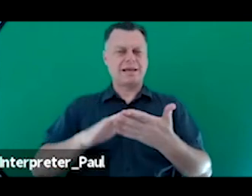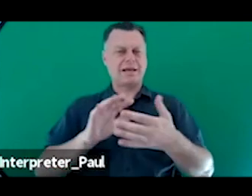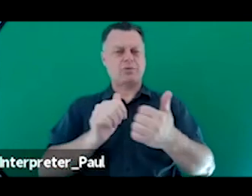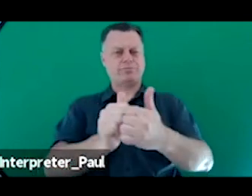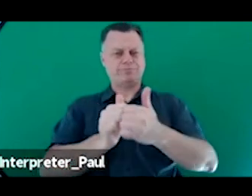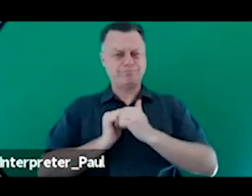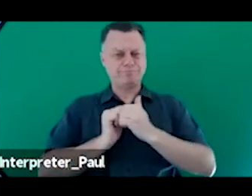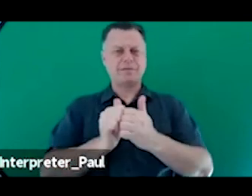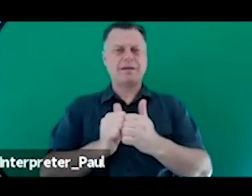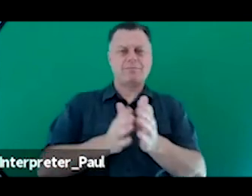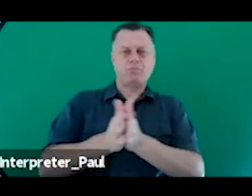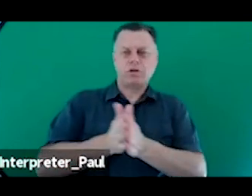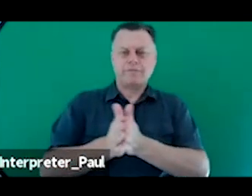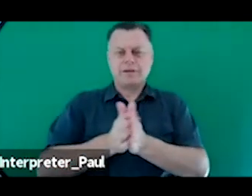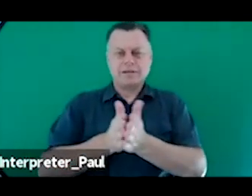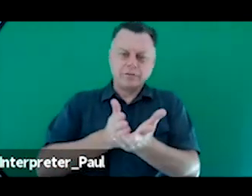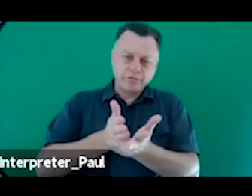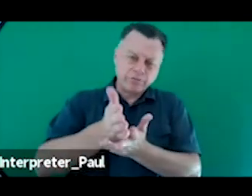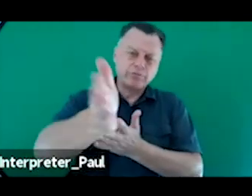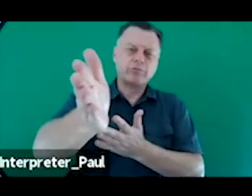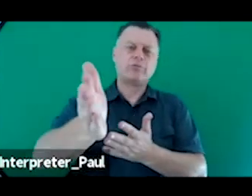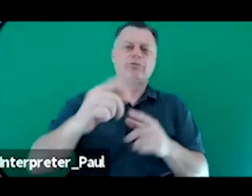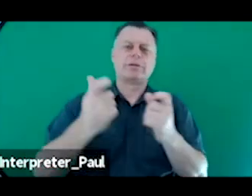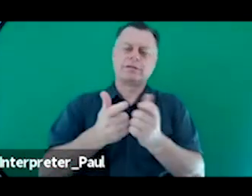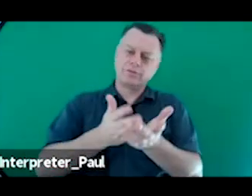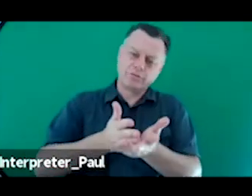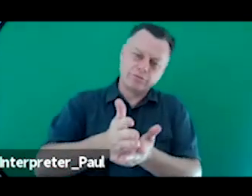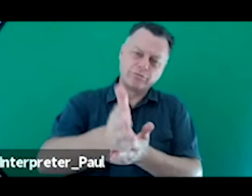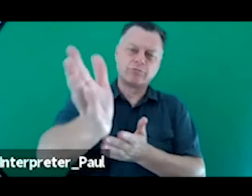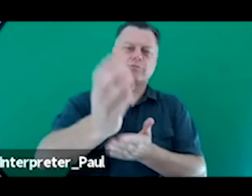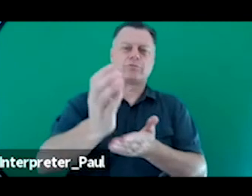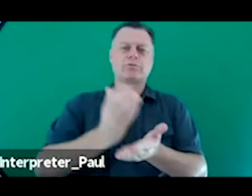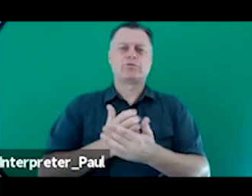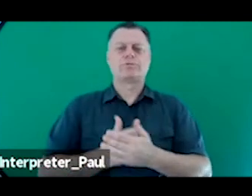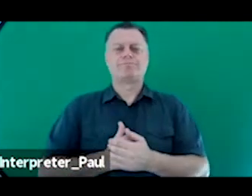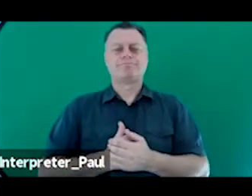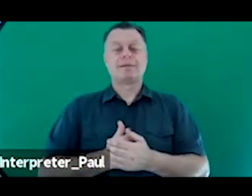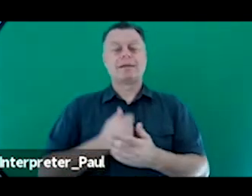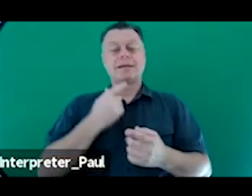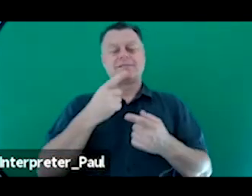stay motivated. Multiple means of representing information. This one we probably don't have